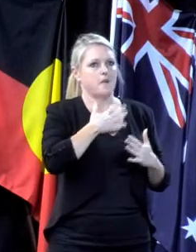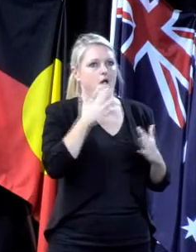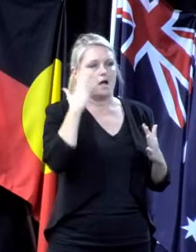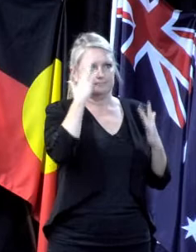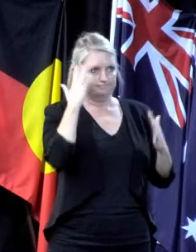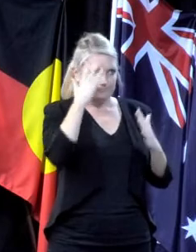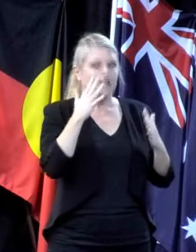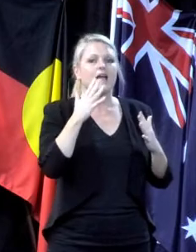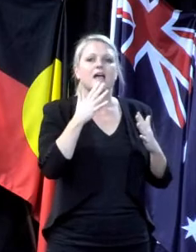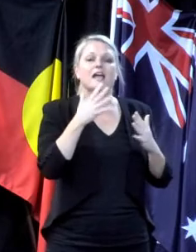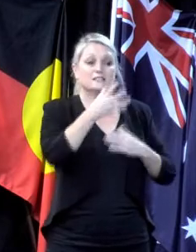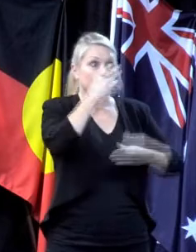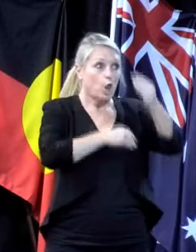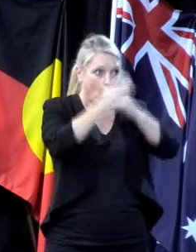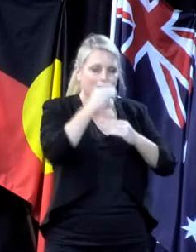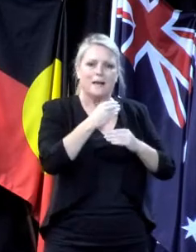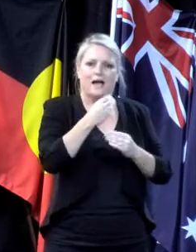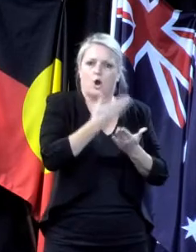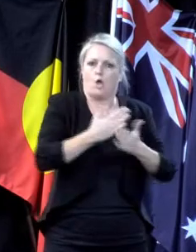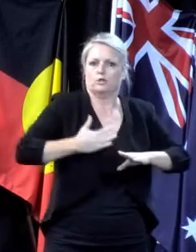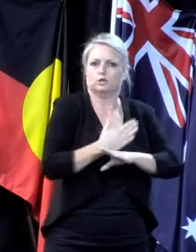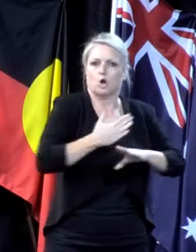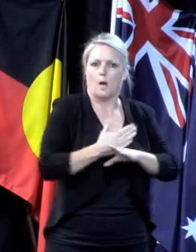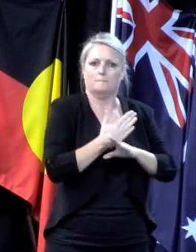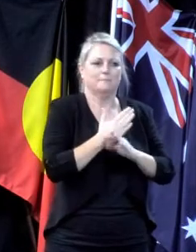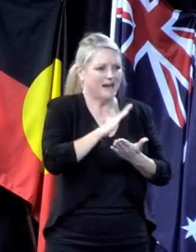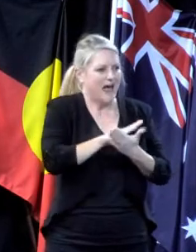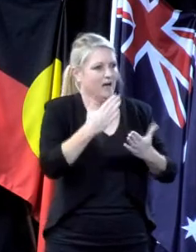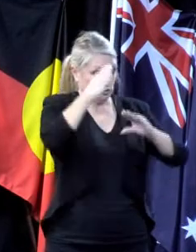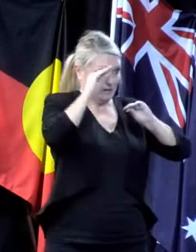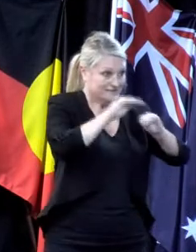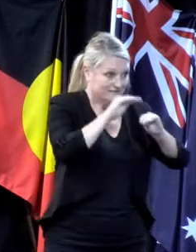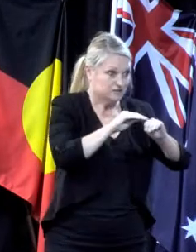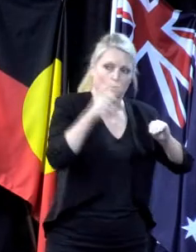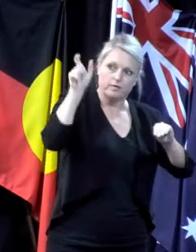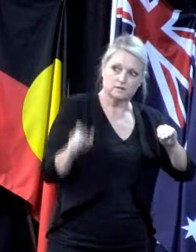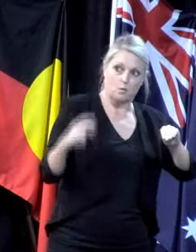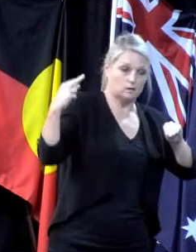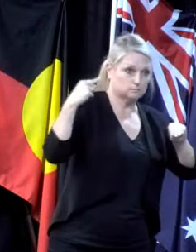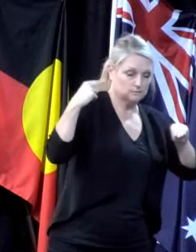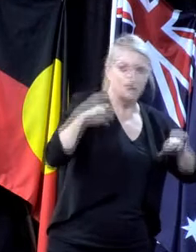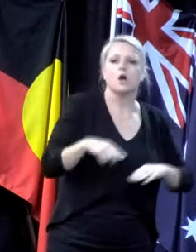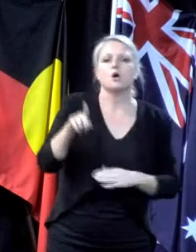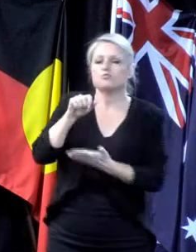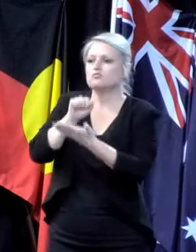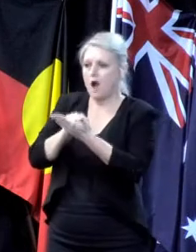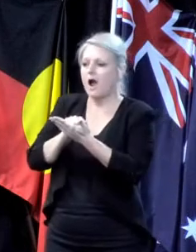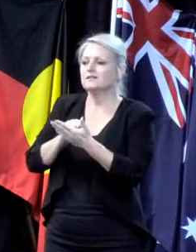with somebody else more skilled or more experienced? And practically applying the practice then and there with the children that you’re hoping to have the impact on.